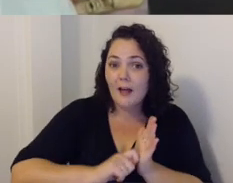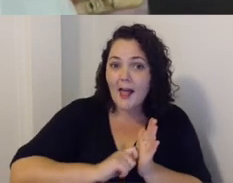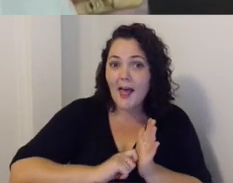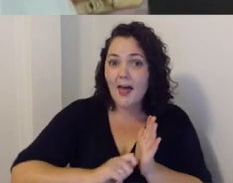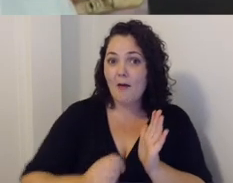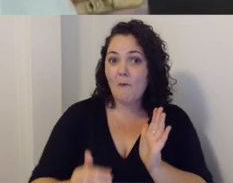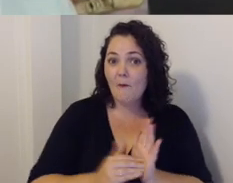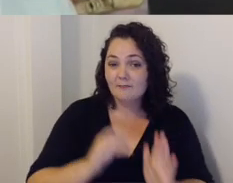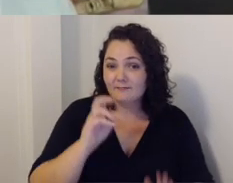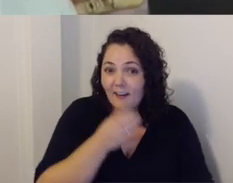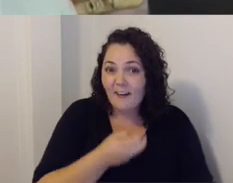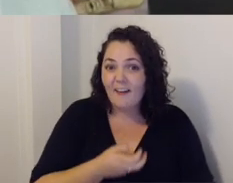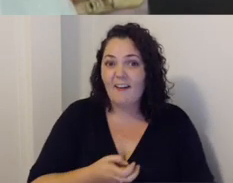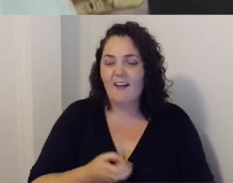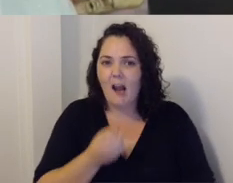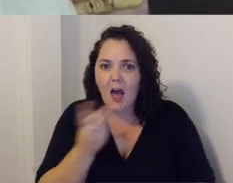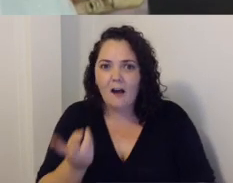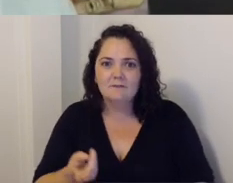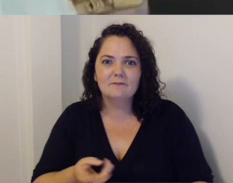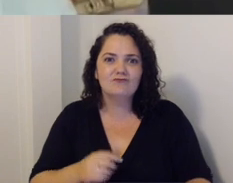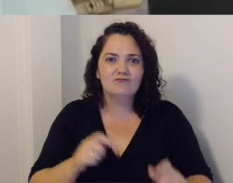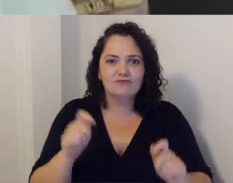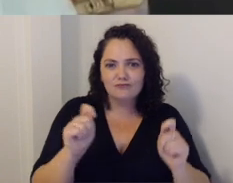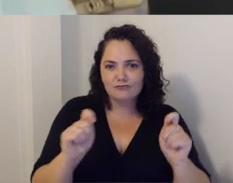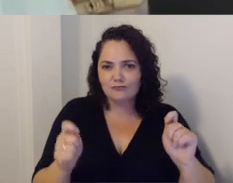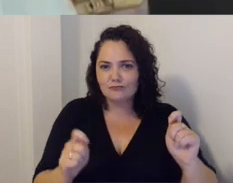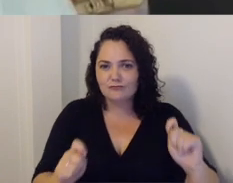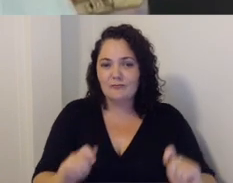and then if you want to get really really dark you might have to erase back through